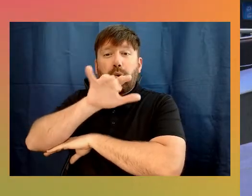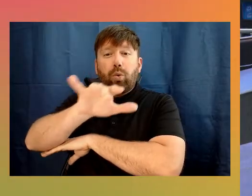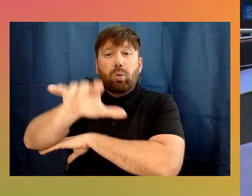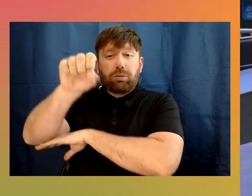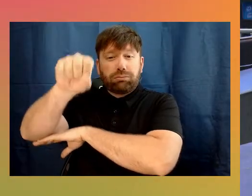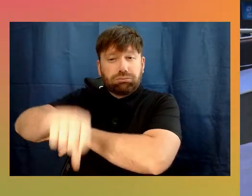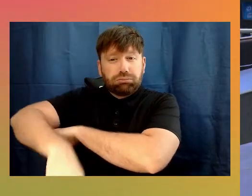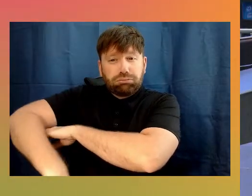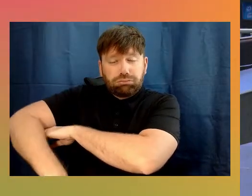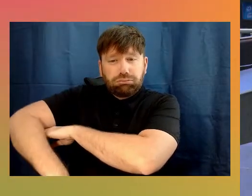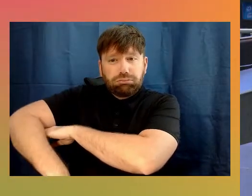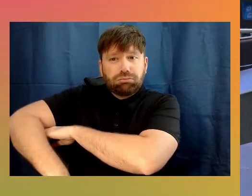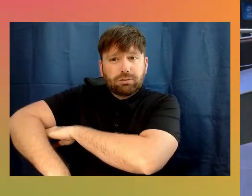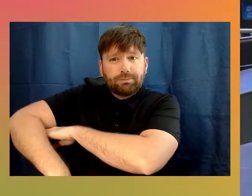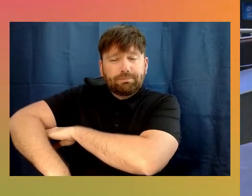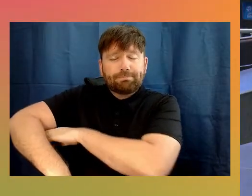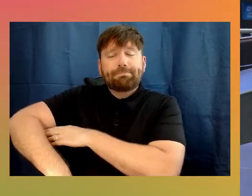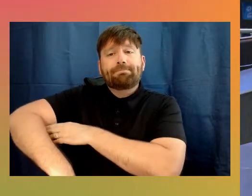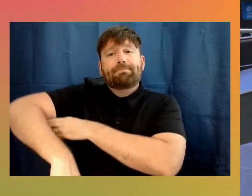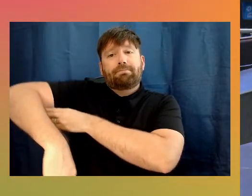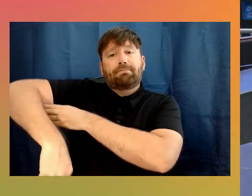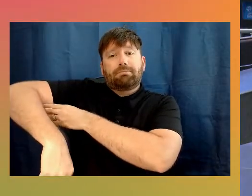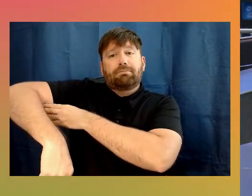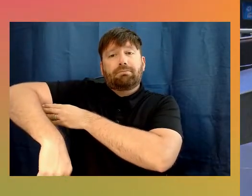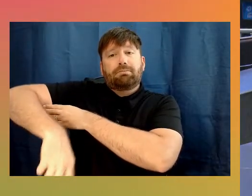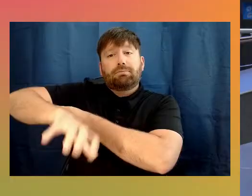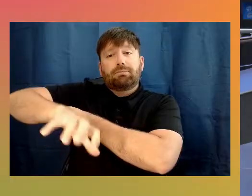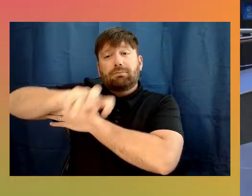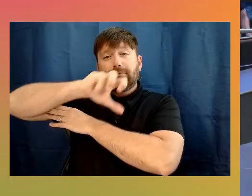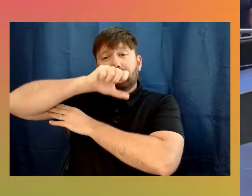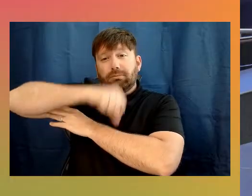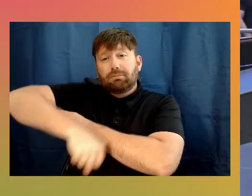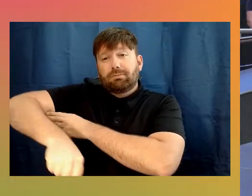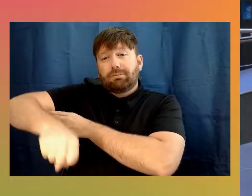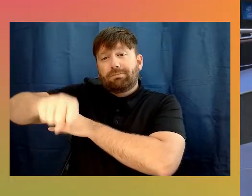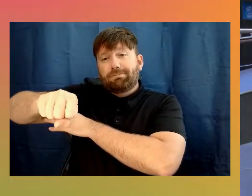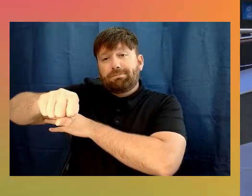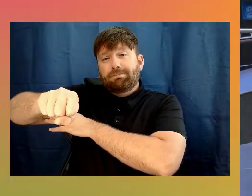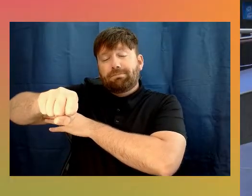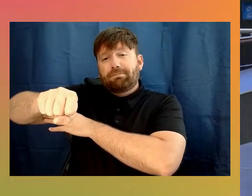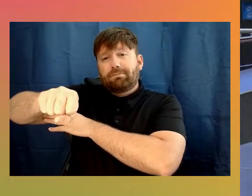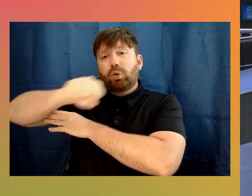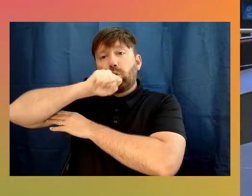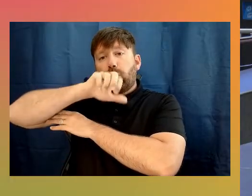SHOULDERS PULLED BACK, BELLY SUCTIONED UP.